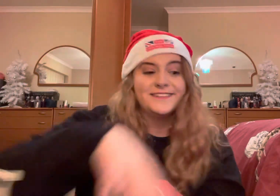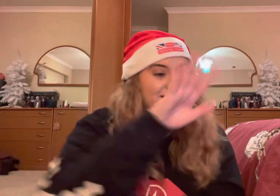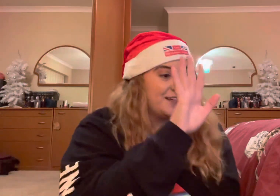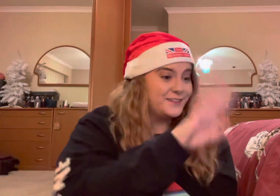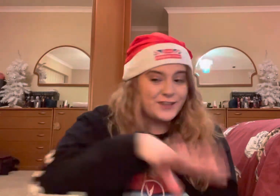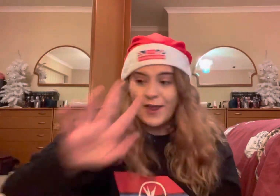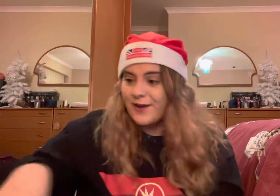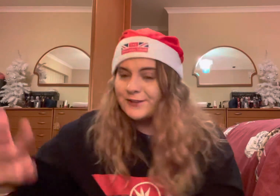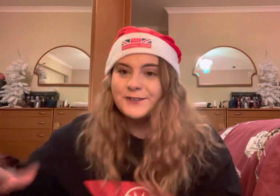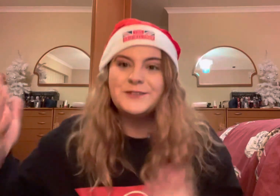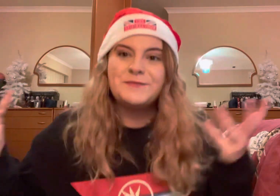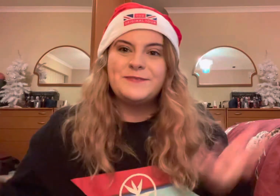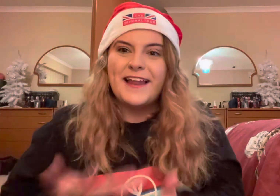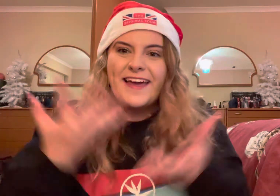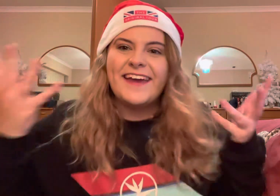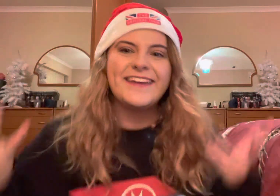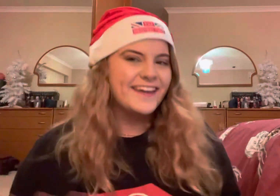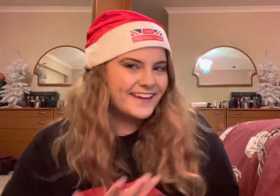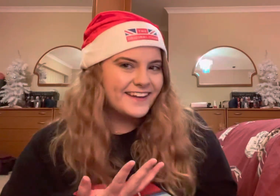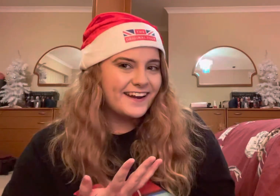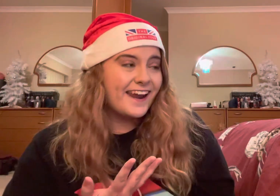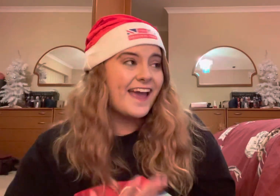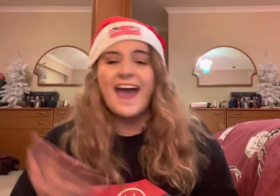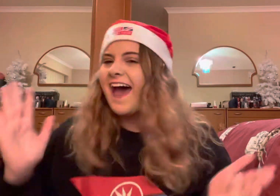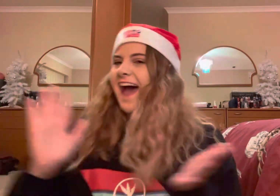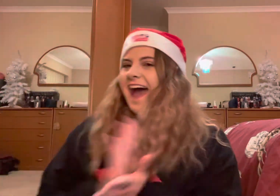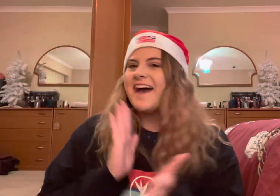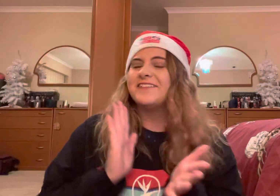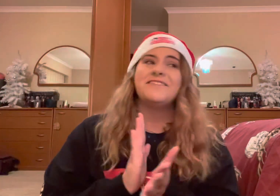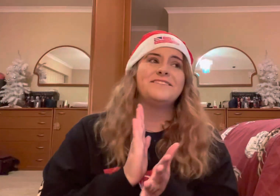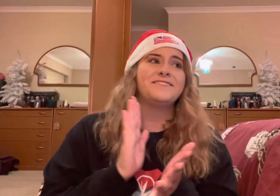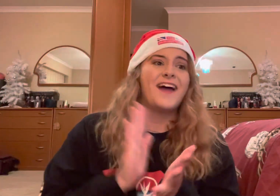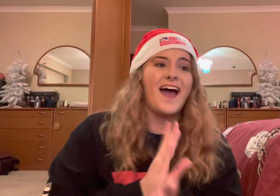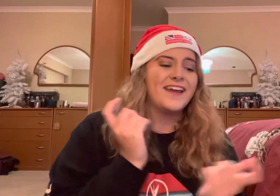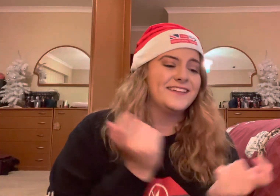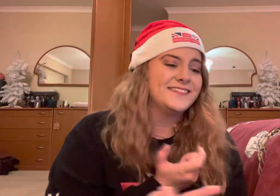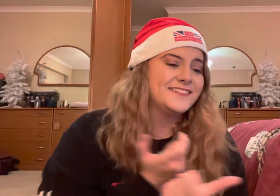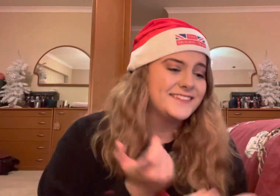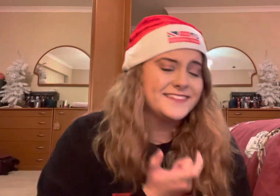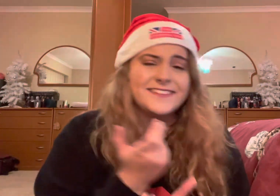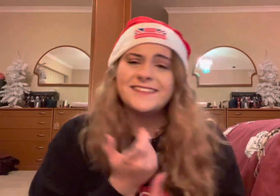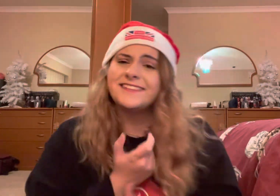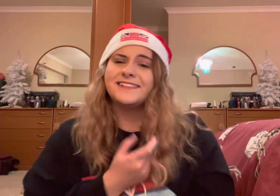Children playing Having fun